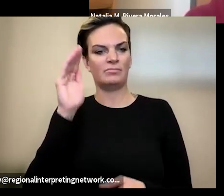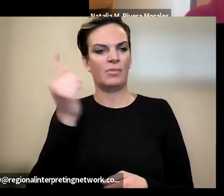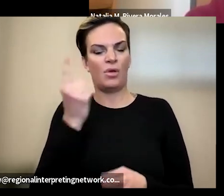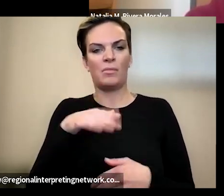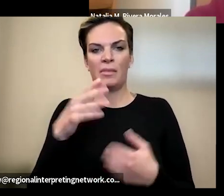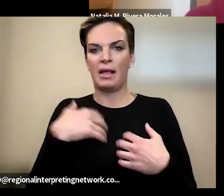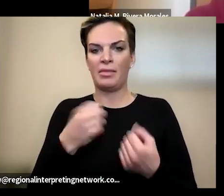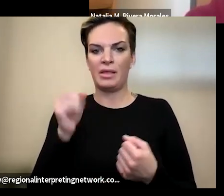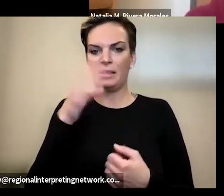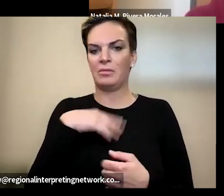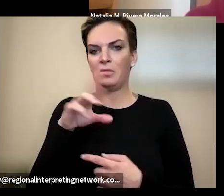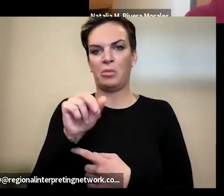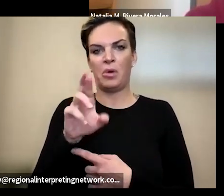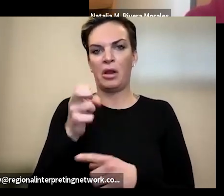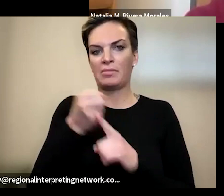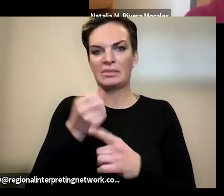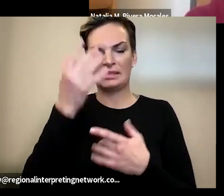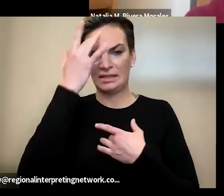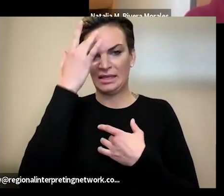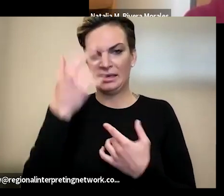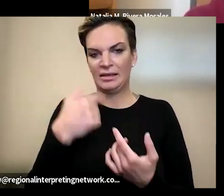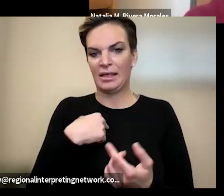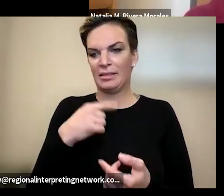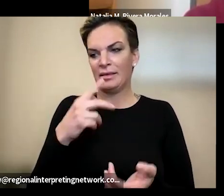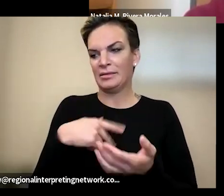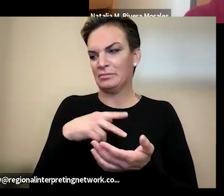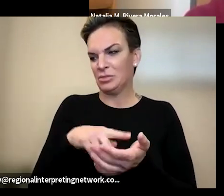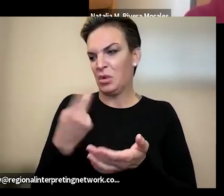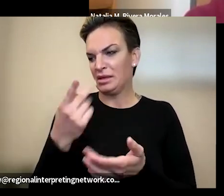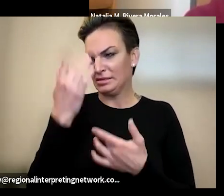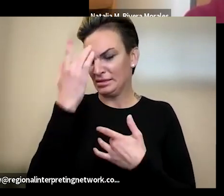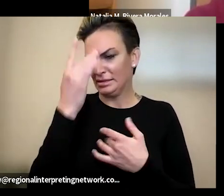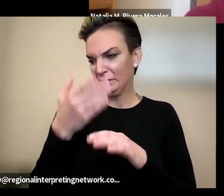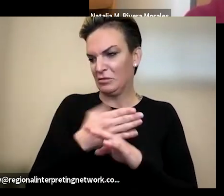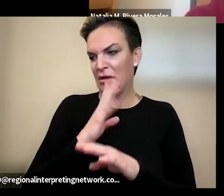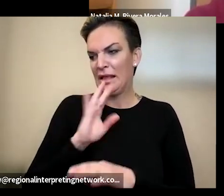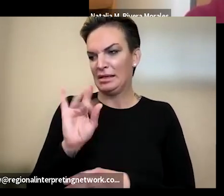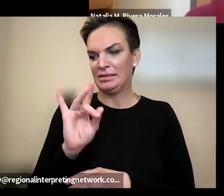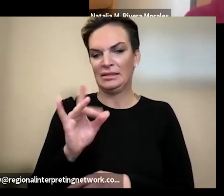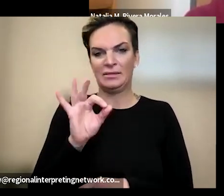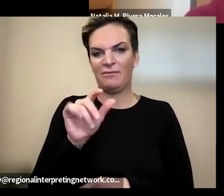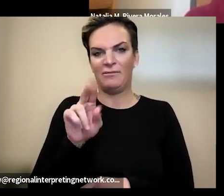I rarely got sick; I had the flu, like twice that I can remember before age 18, and that was it.